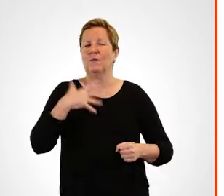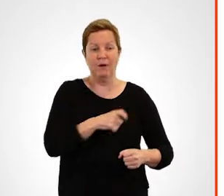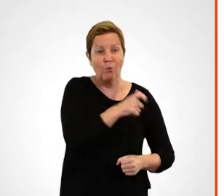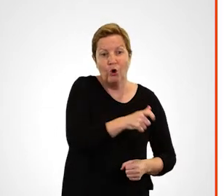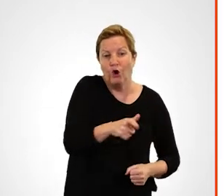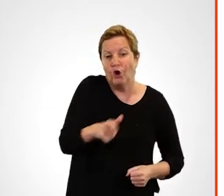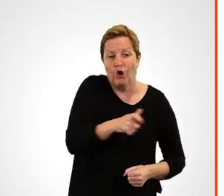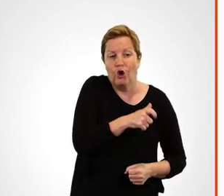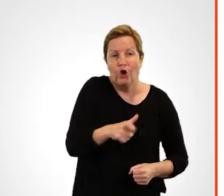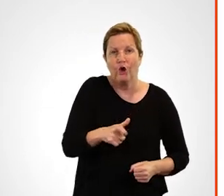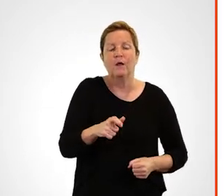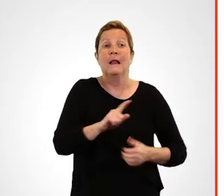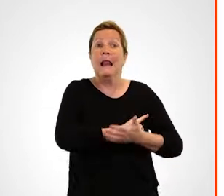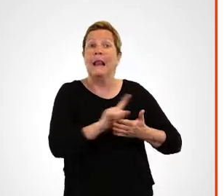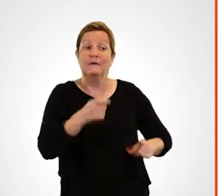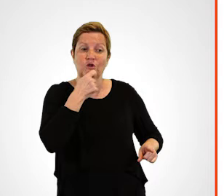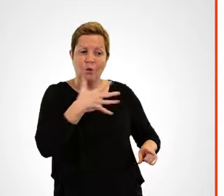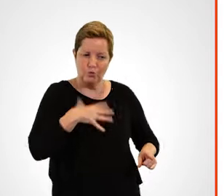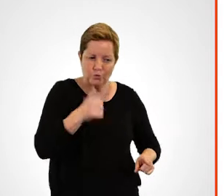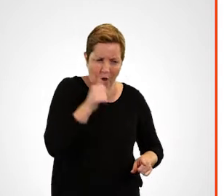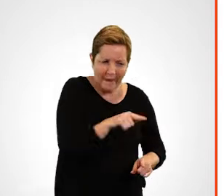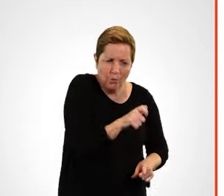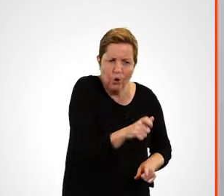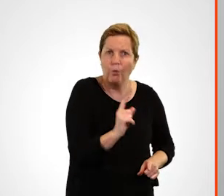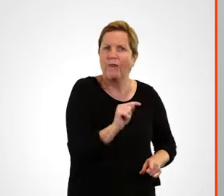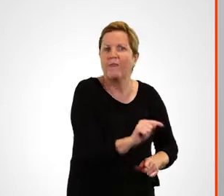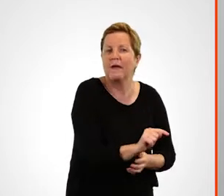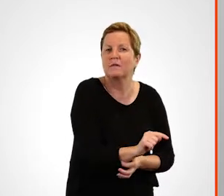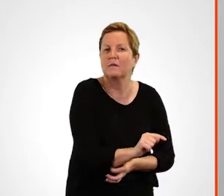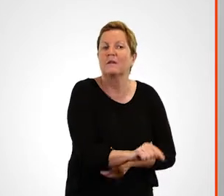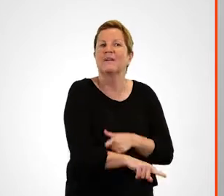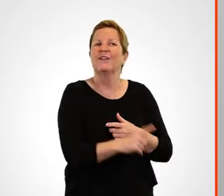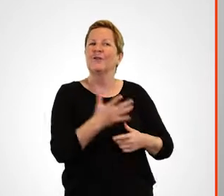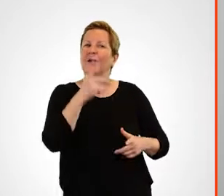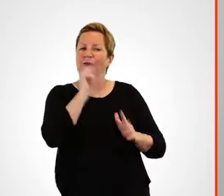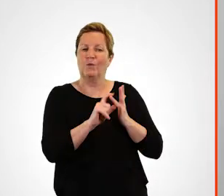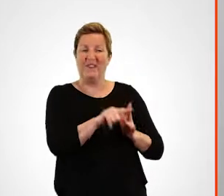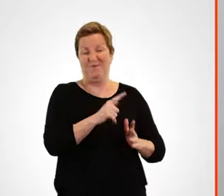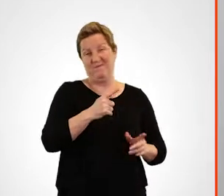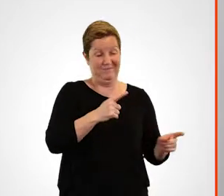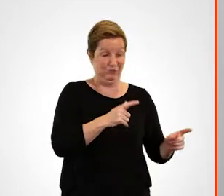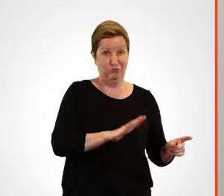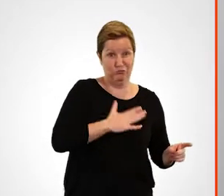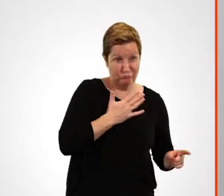After a while the child will become interested in them and you'll be able to do this and they will in fact want you to do it,